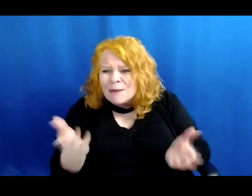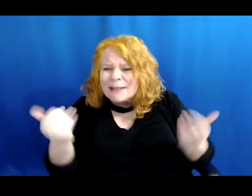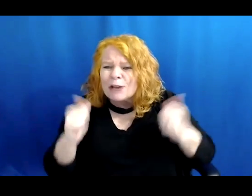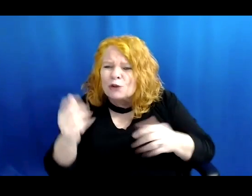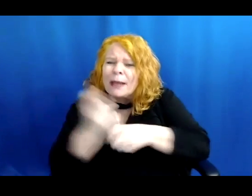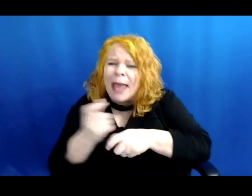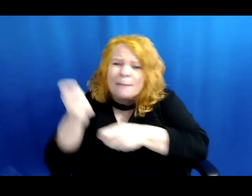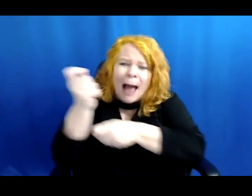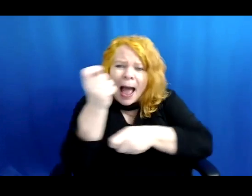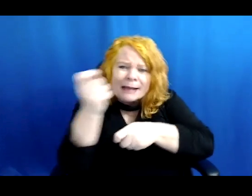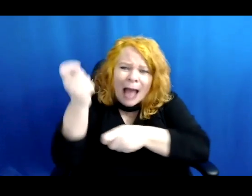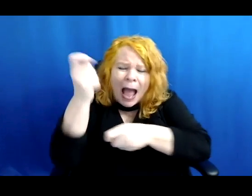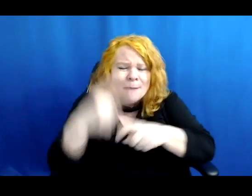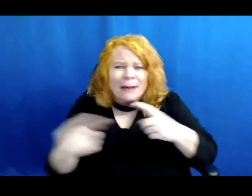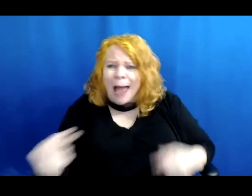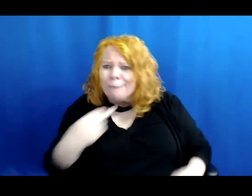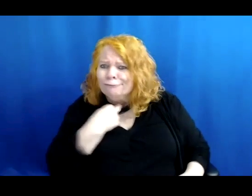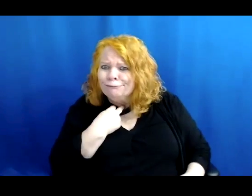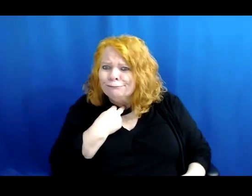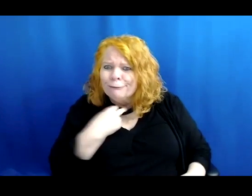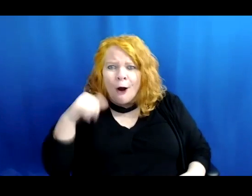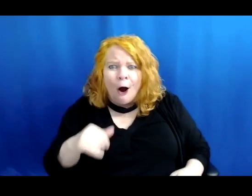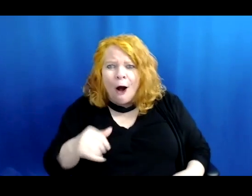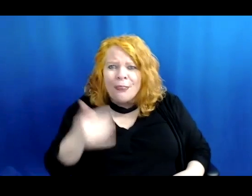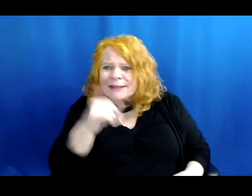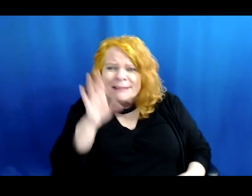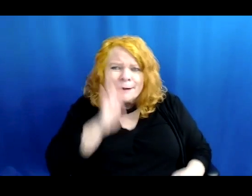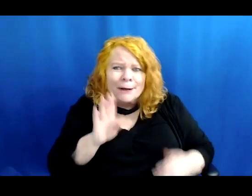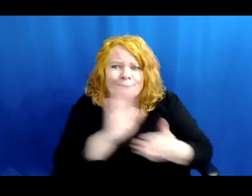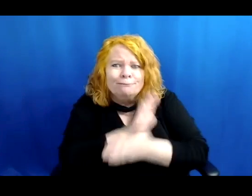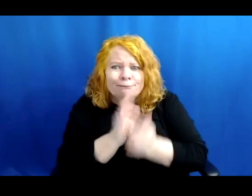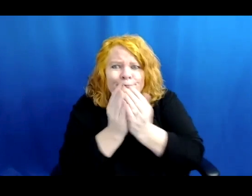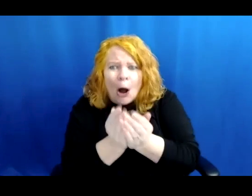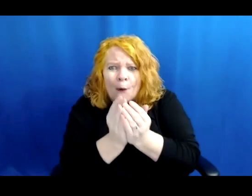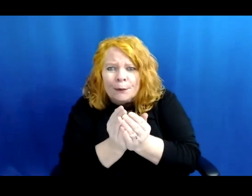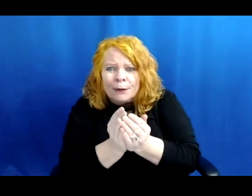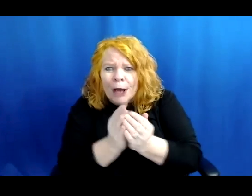on this silly old cardboard boat on the way to America.”